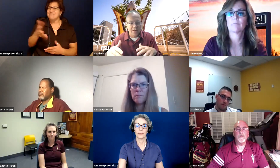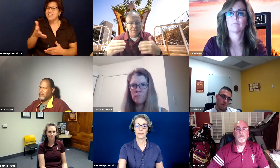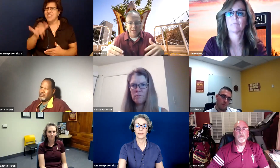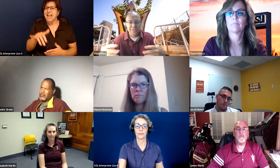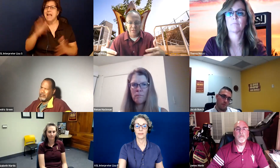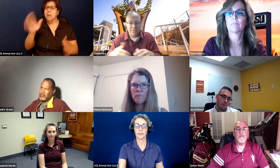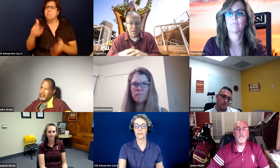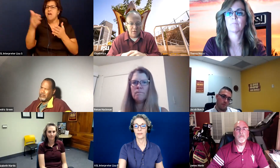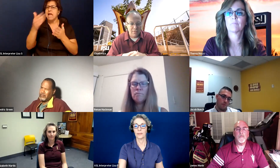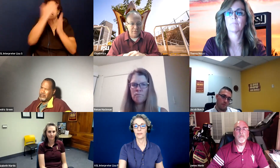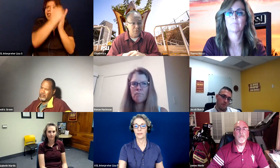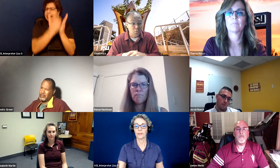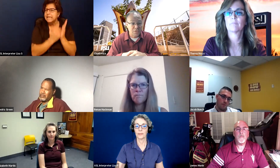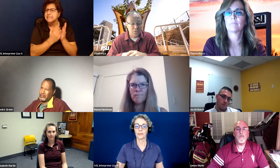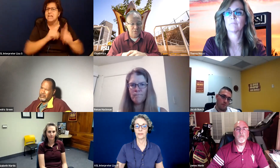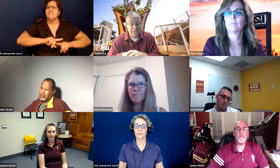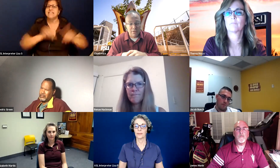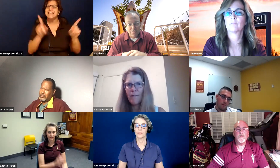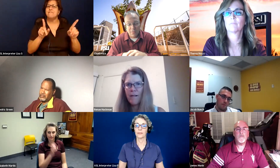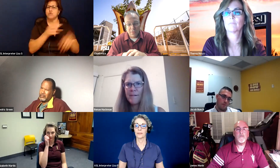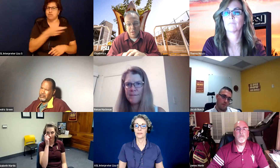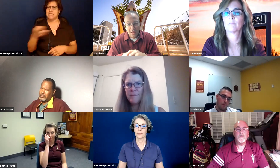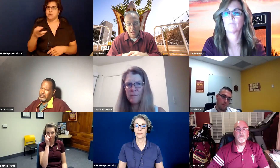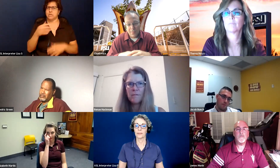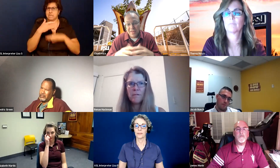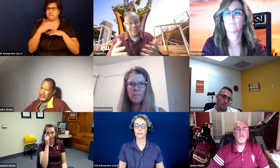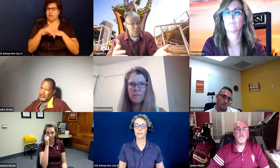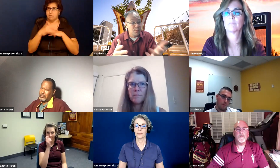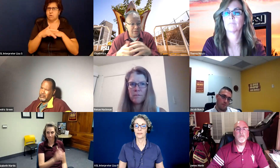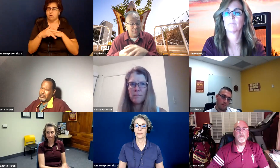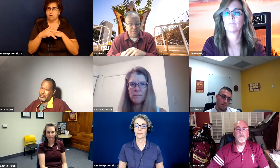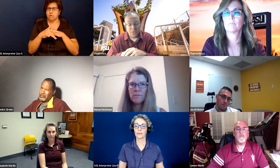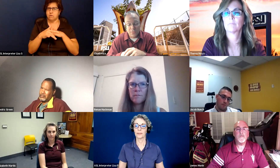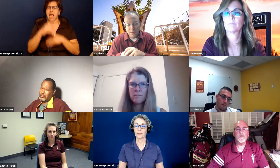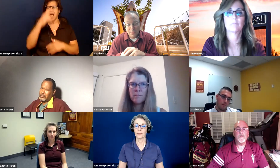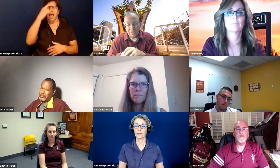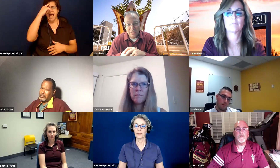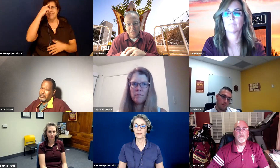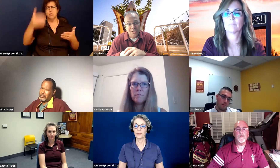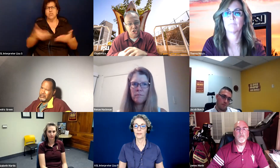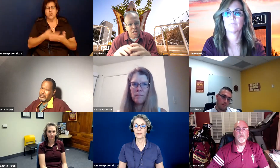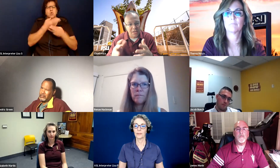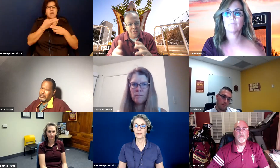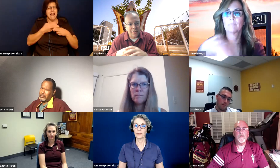kind of a list of different resources that are available." I do believe with the new name, it does change